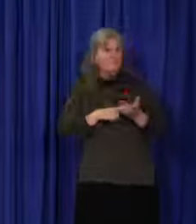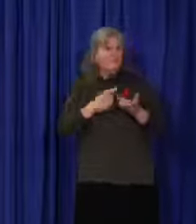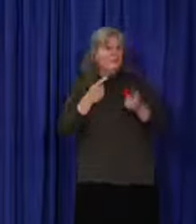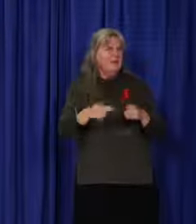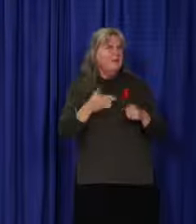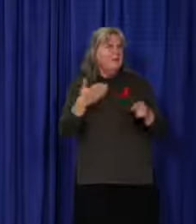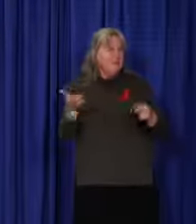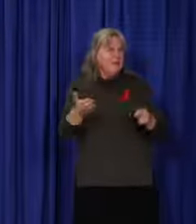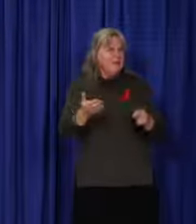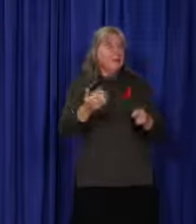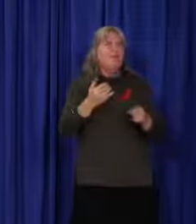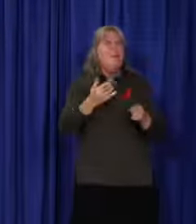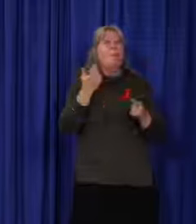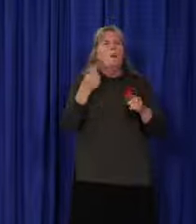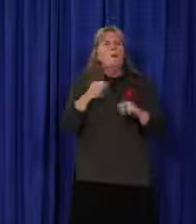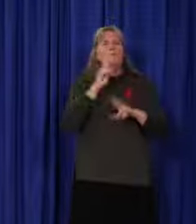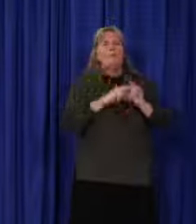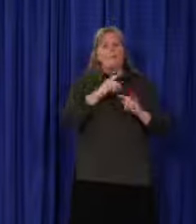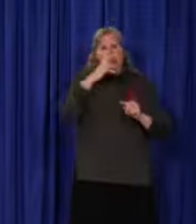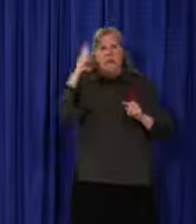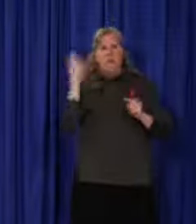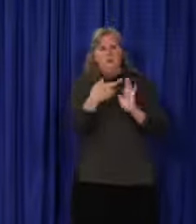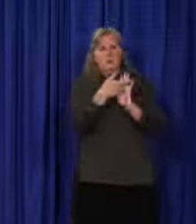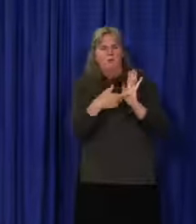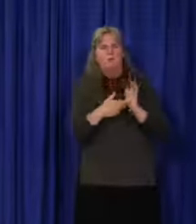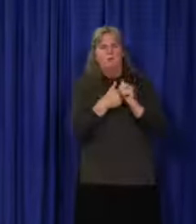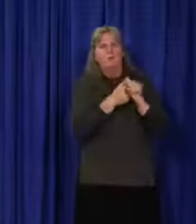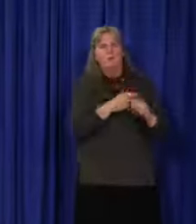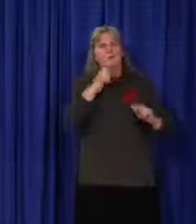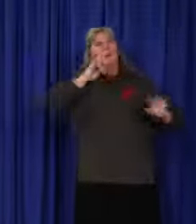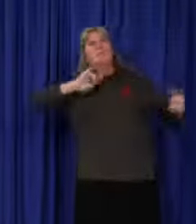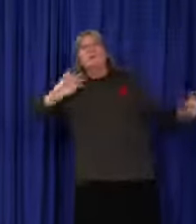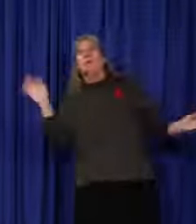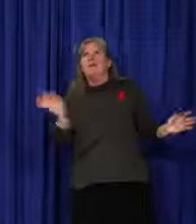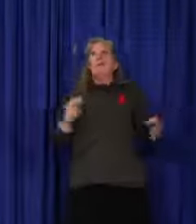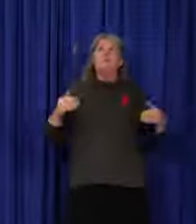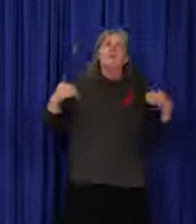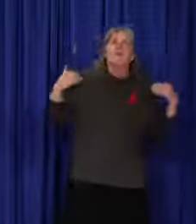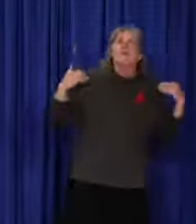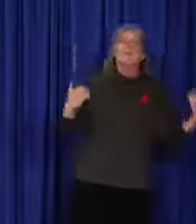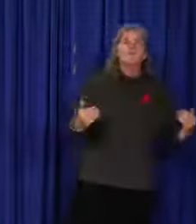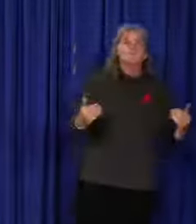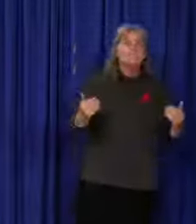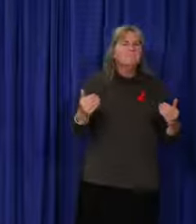gatherings in communities despite the recommendations. Please hear me when I stress